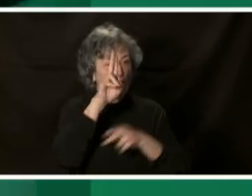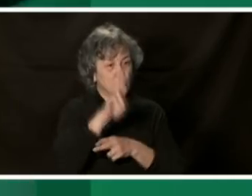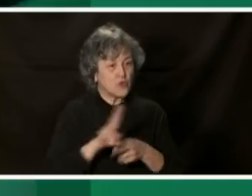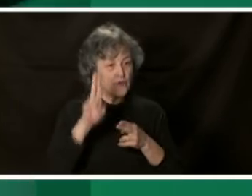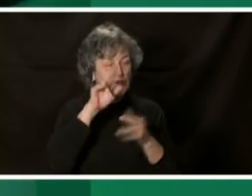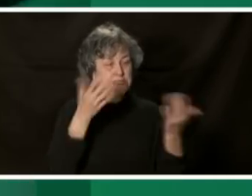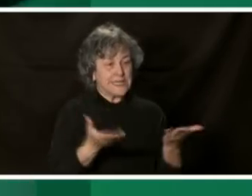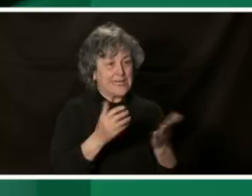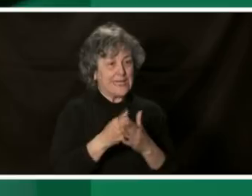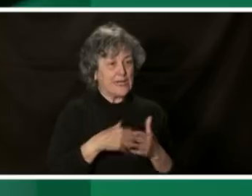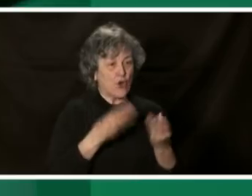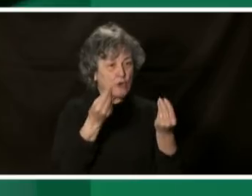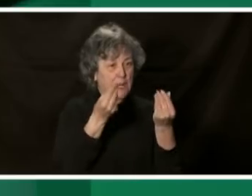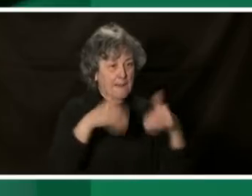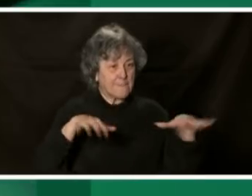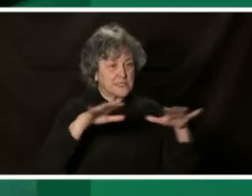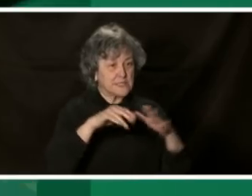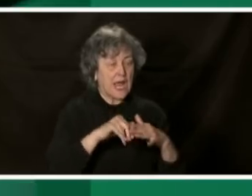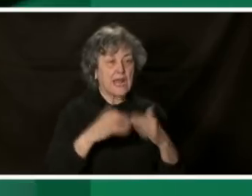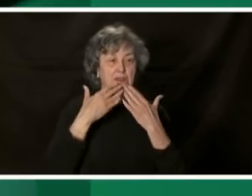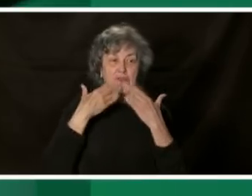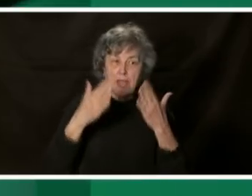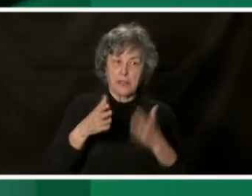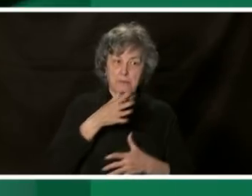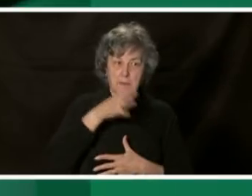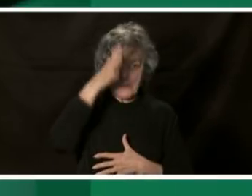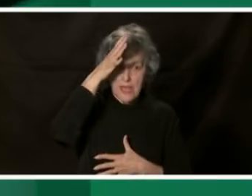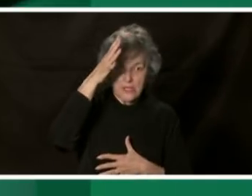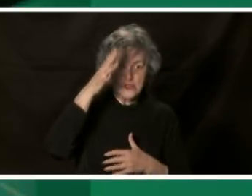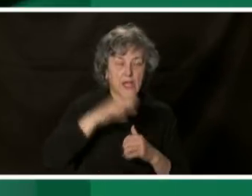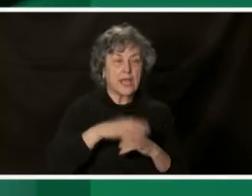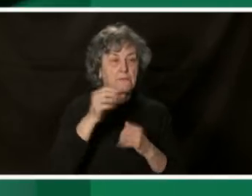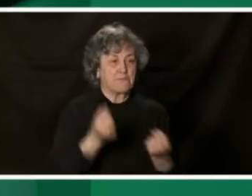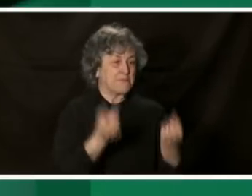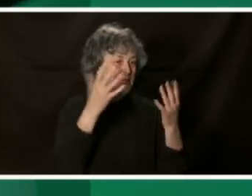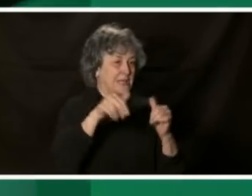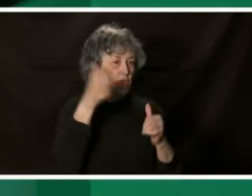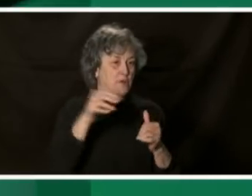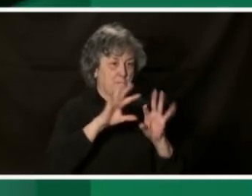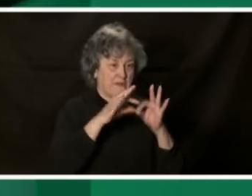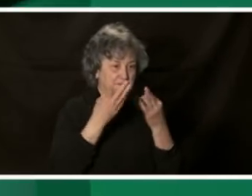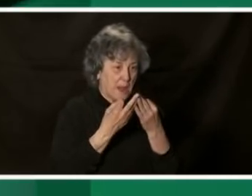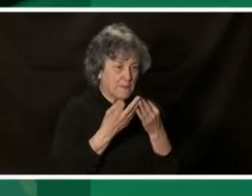I WOULD LIKE TO THANK MY PARENTS, MY SIGNIFICANT OTHER, MY FAMILY AND ALL THE FRIENDS